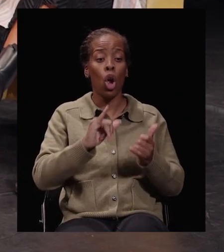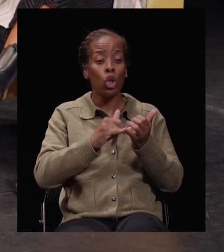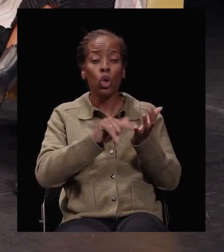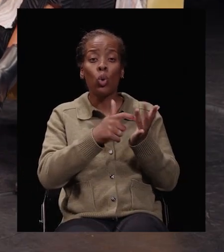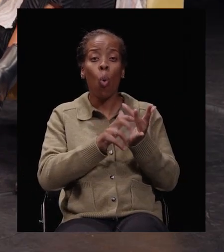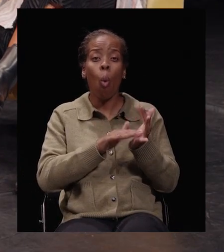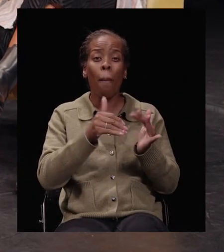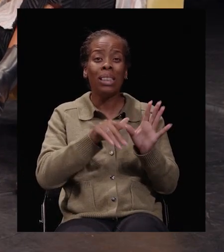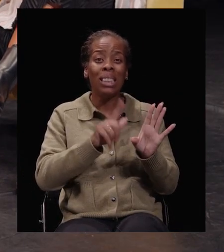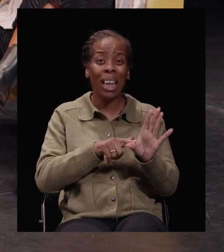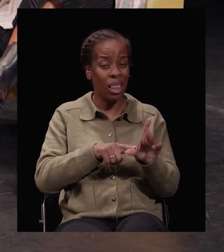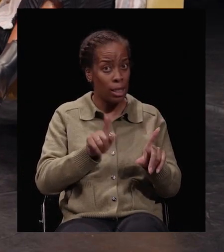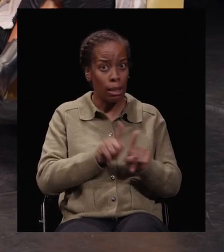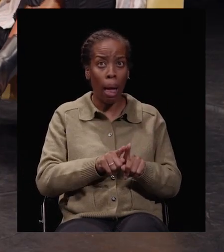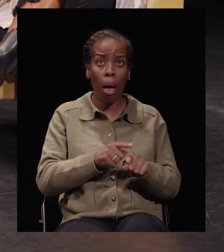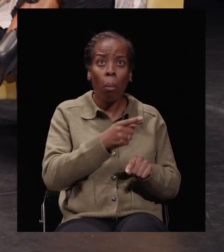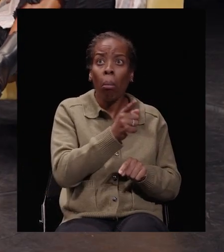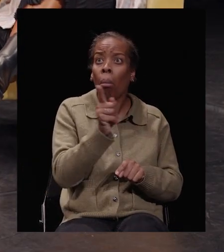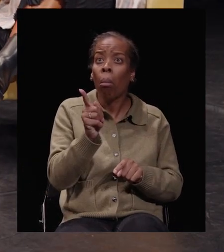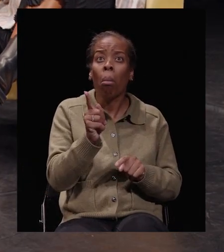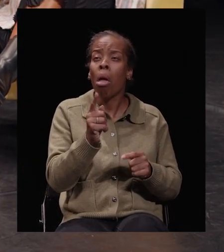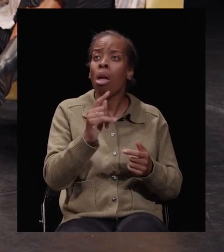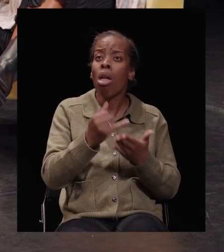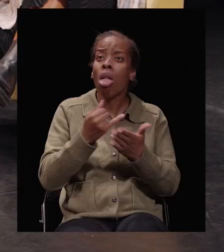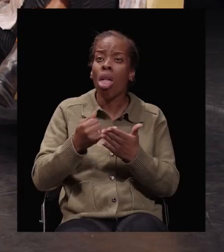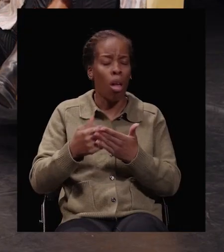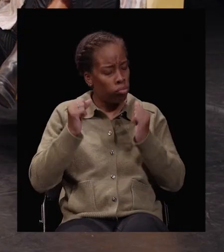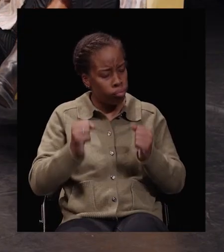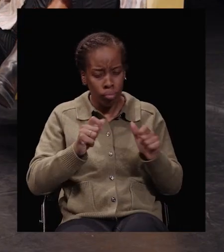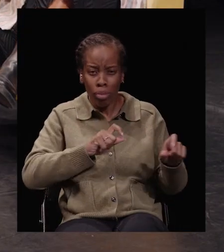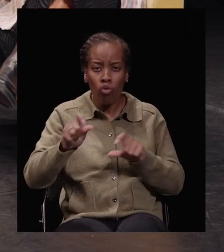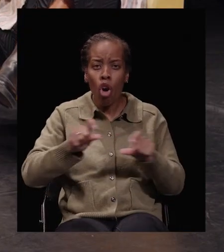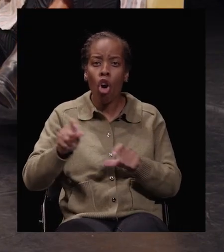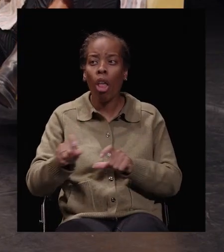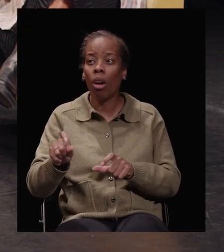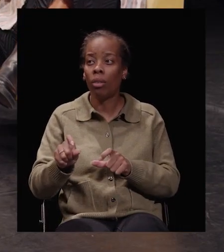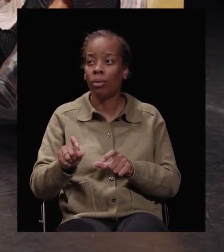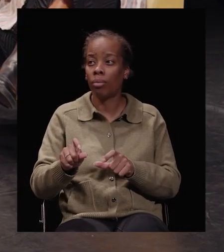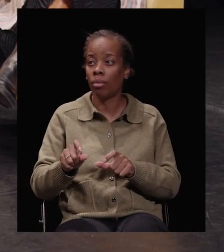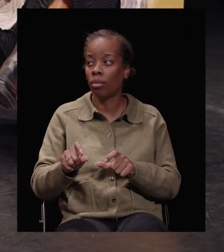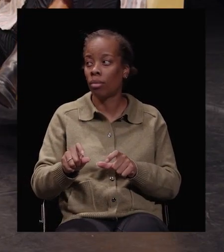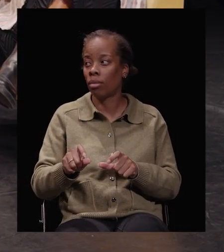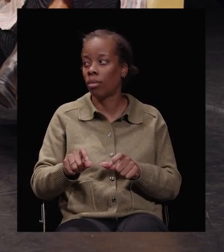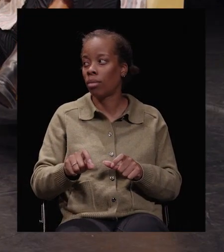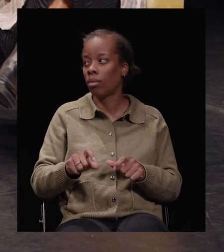They find their voice and then their audiences find them. And I guess I have a love hate relationship